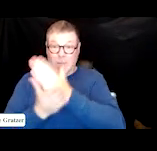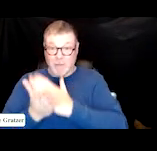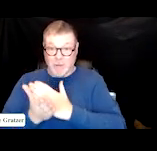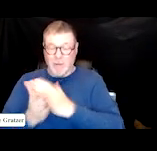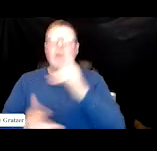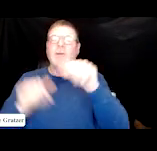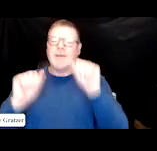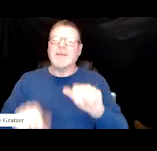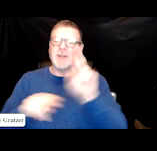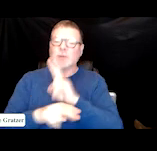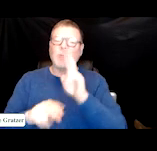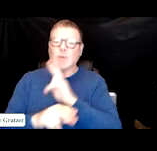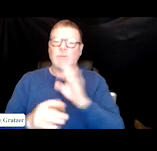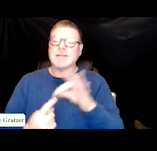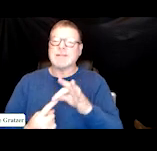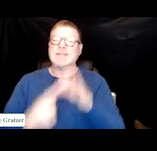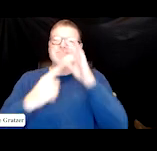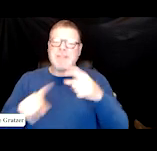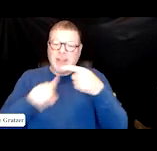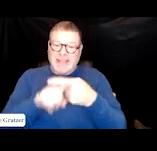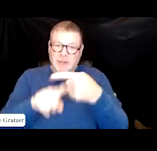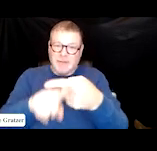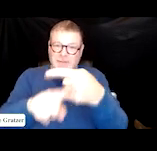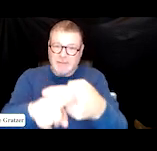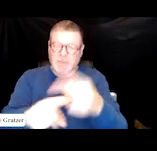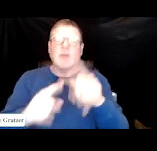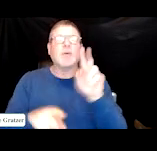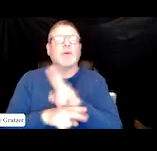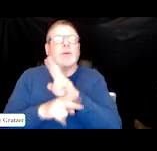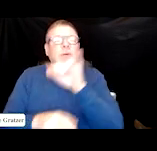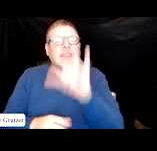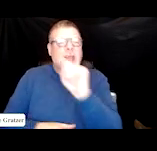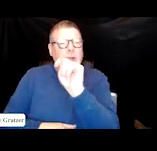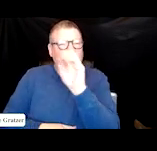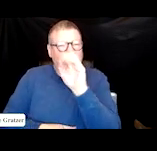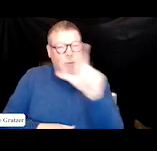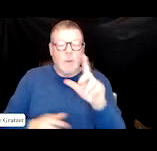you can use the Sequential Intercept Model as a tool to really understand where there are critical needs,